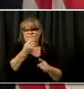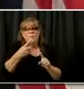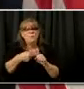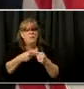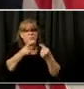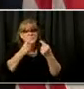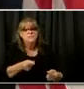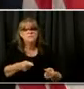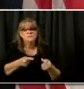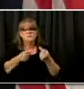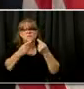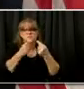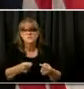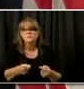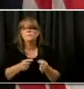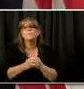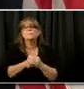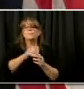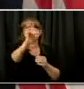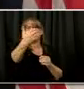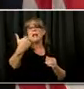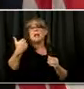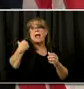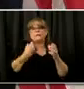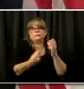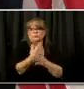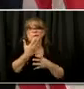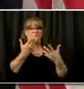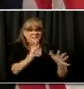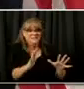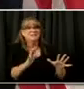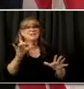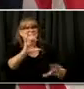uh did a great job finishing the year out and they were focused on meeting the basic